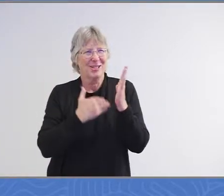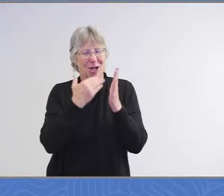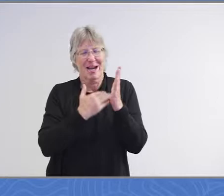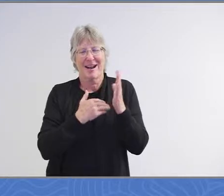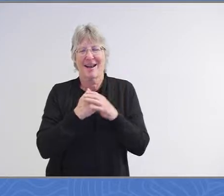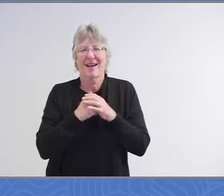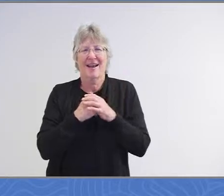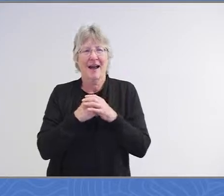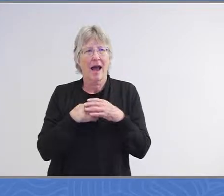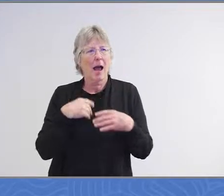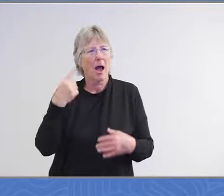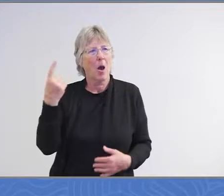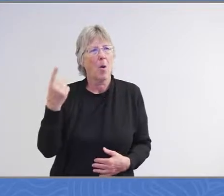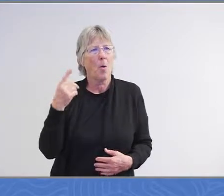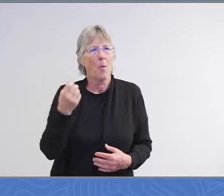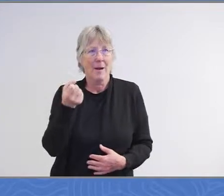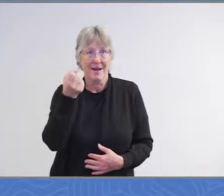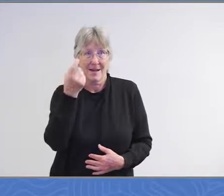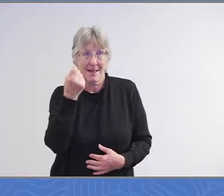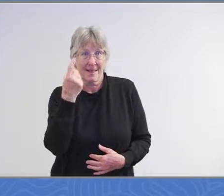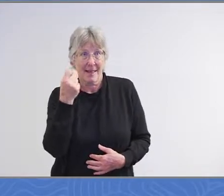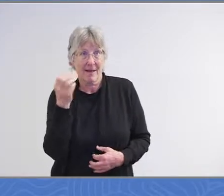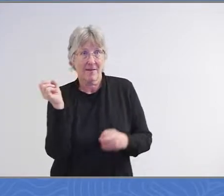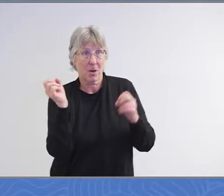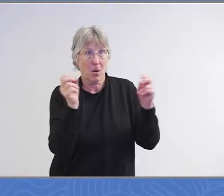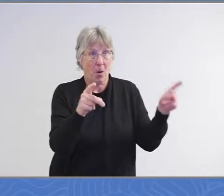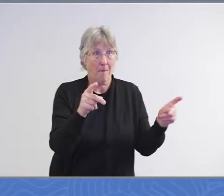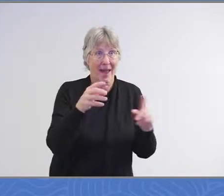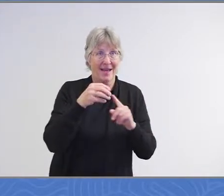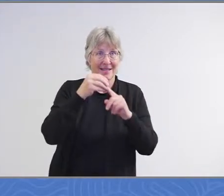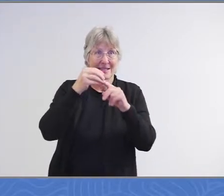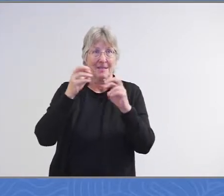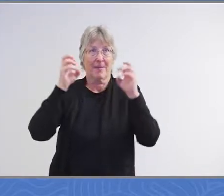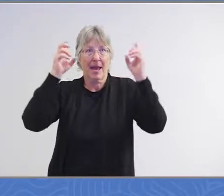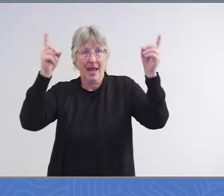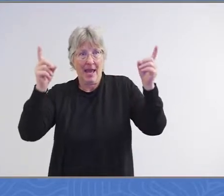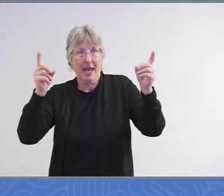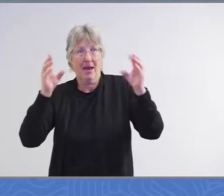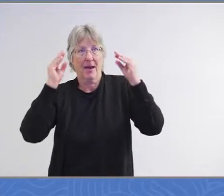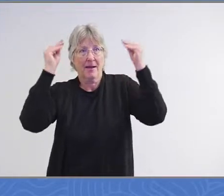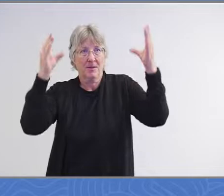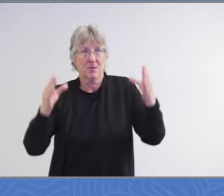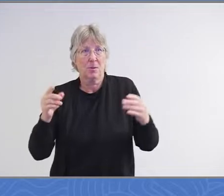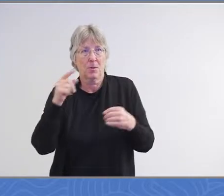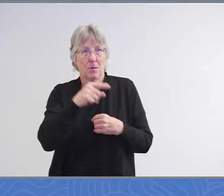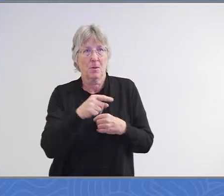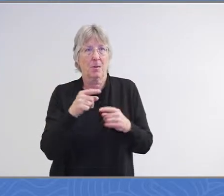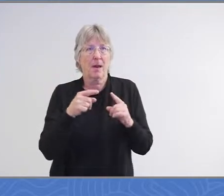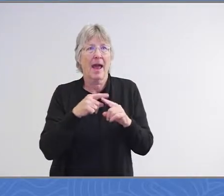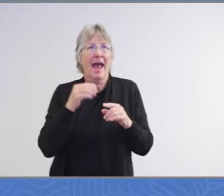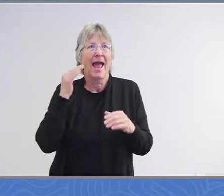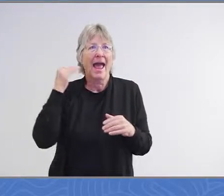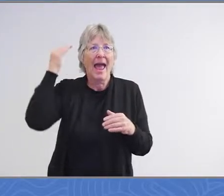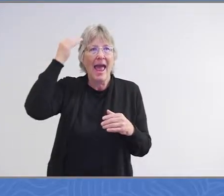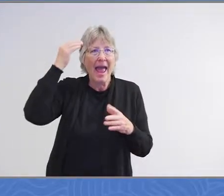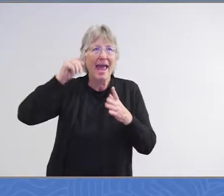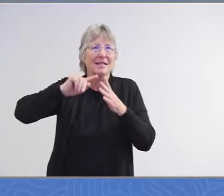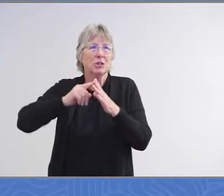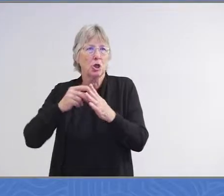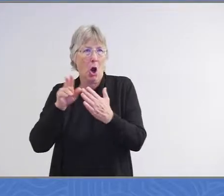I am one of the 11 returning special head teachers to the CCT program over at the head start. And I come to you desperate